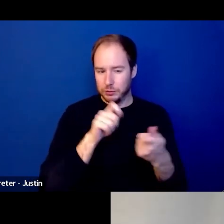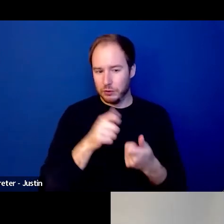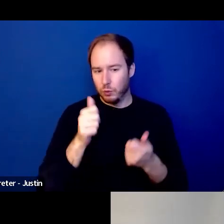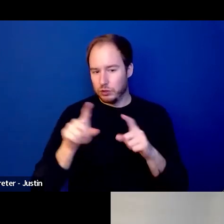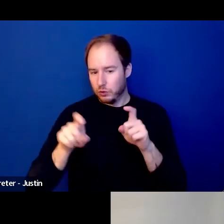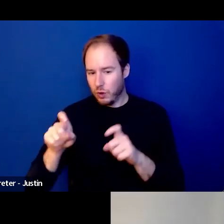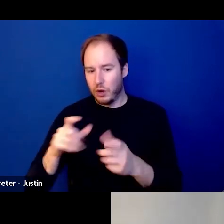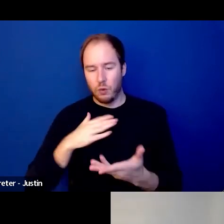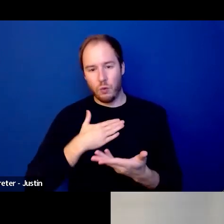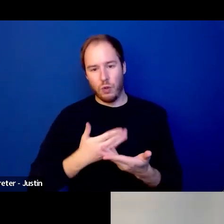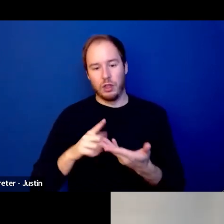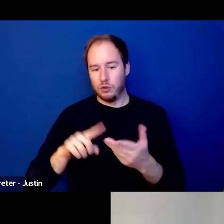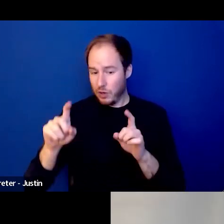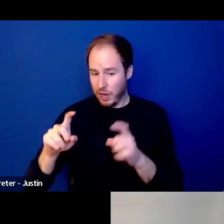to get at those behavioral health needs.